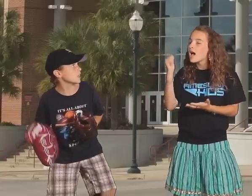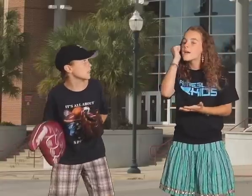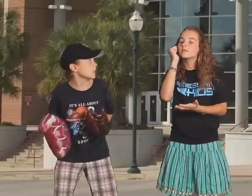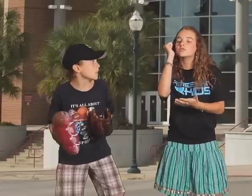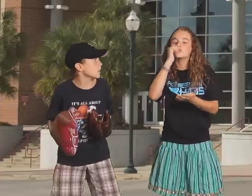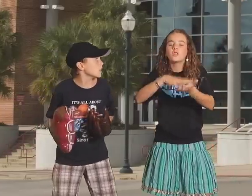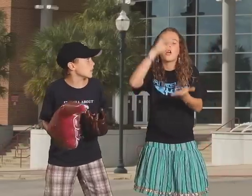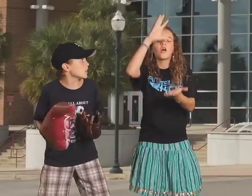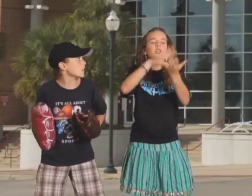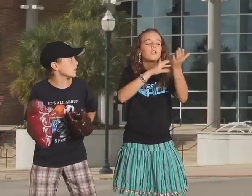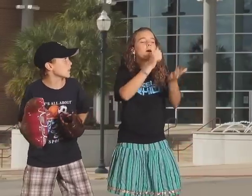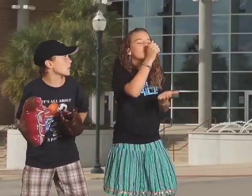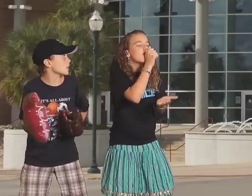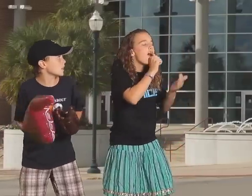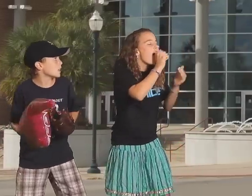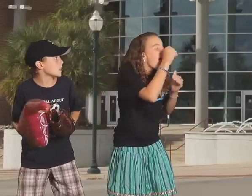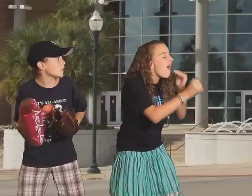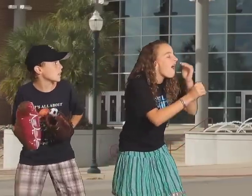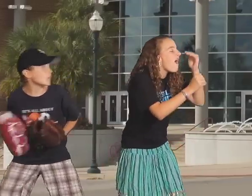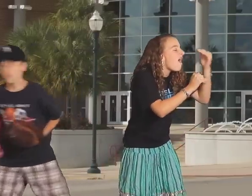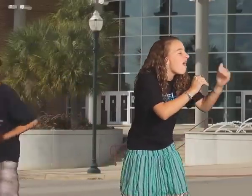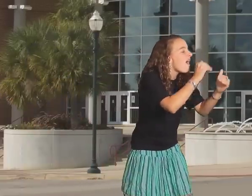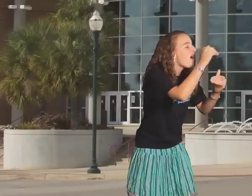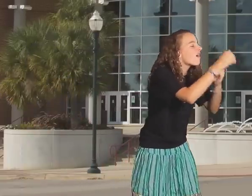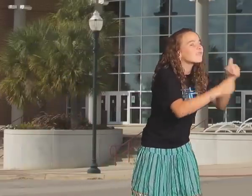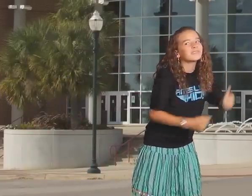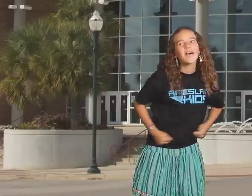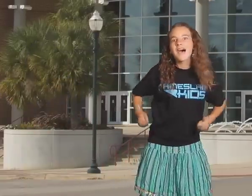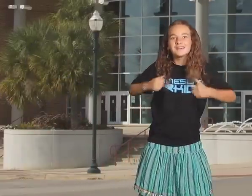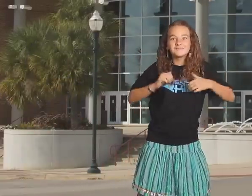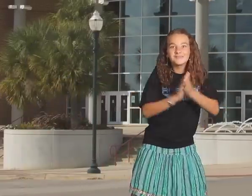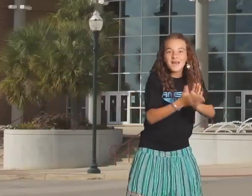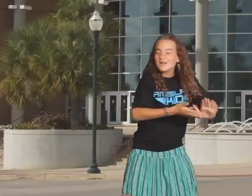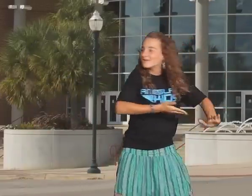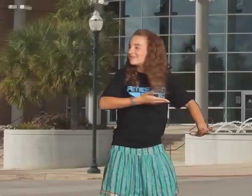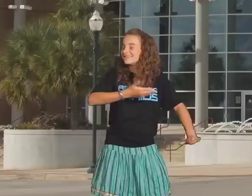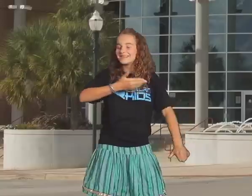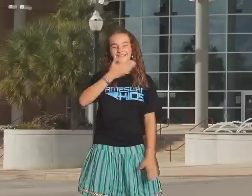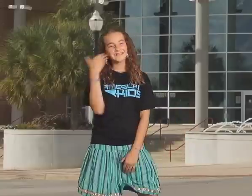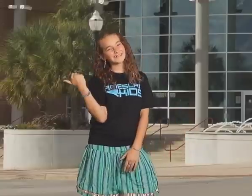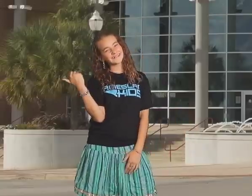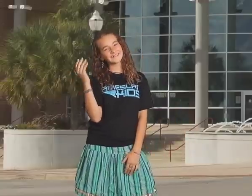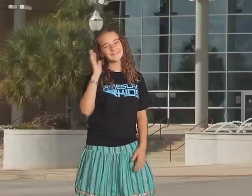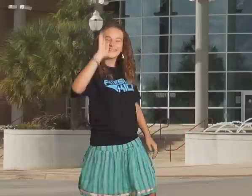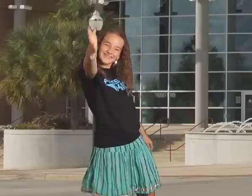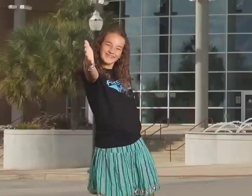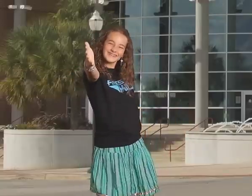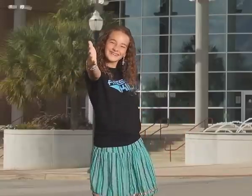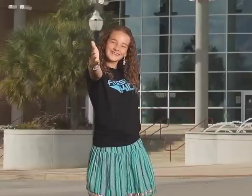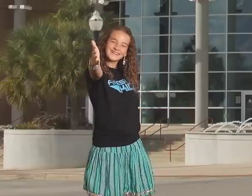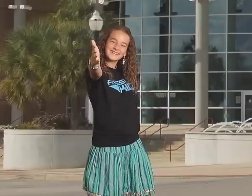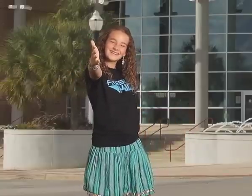‚ô™ PATIENCE. ‚ô™ styl ˇˇˇˇ LEARN A LITTLE PATIENCE. ‚ô™ LIFE'S MUCH BETTER THAT WAY.‚ô™ "styl ˇˇˇˇ ˇˇˇˇ